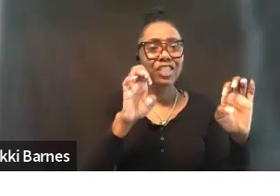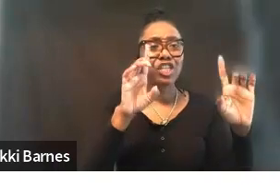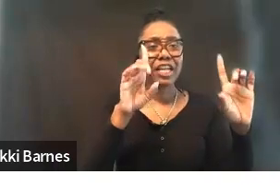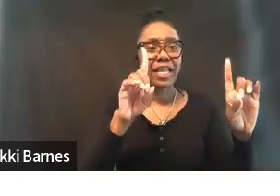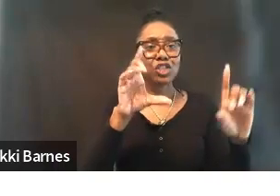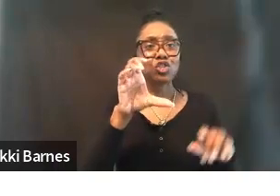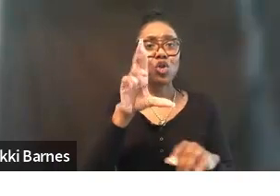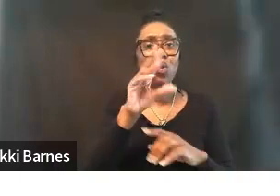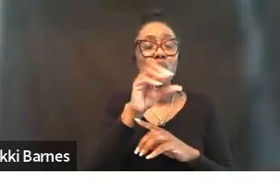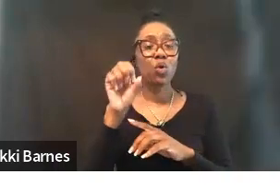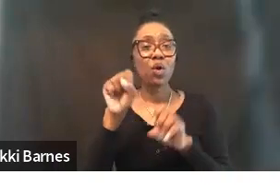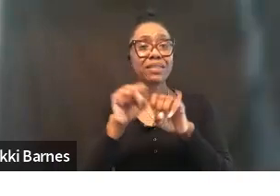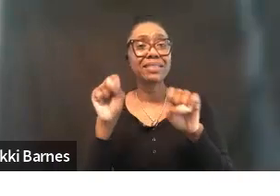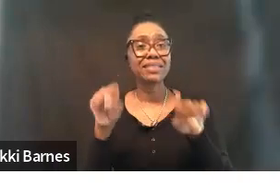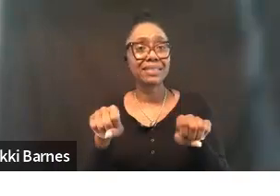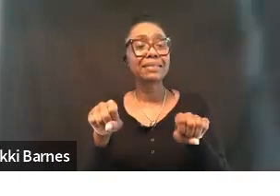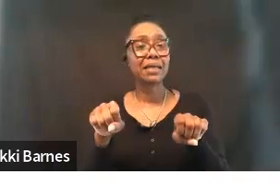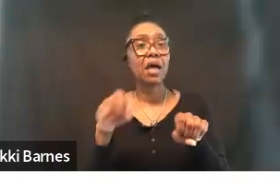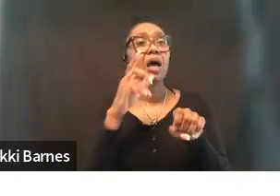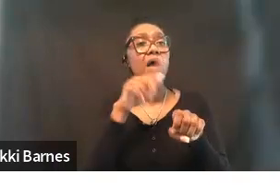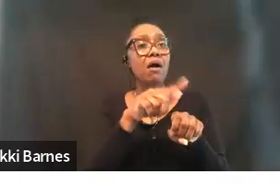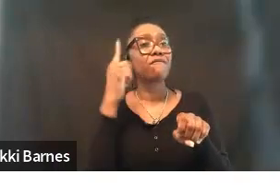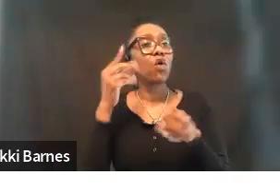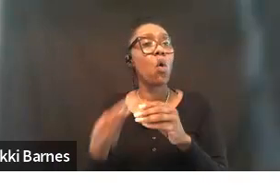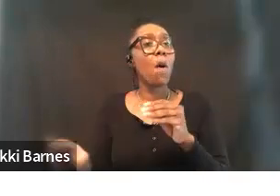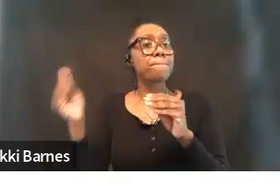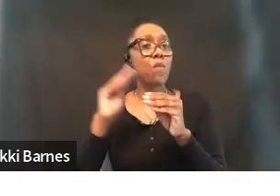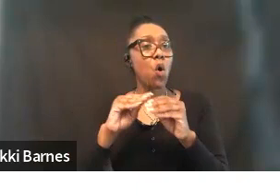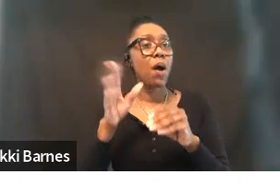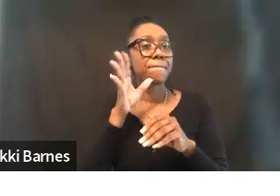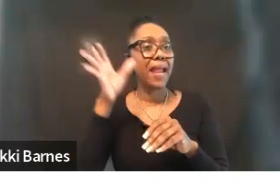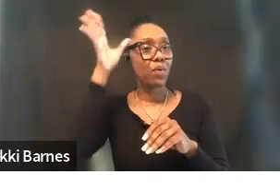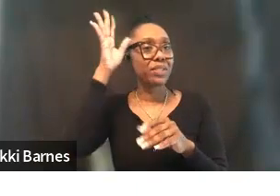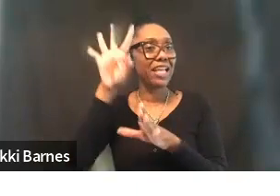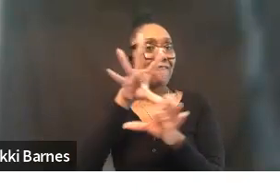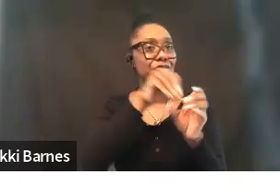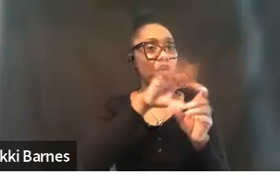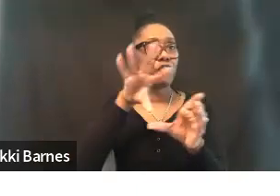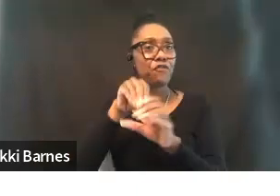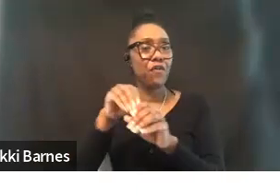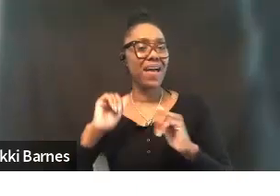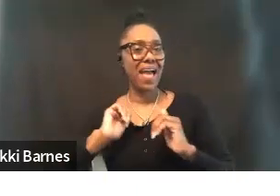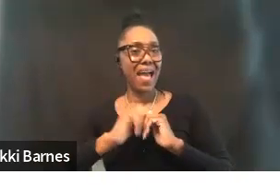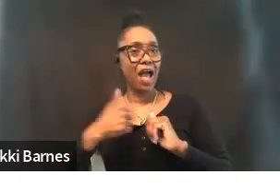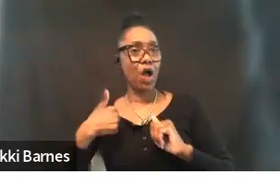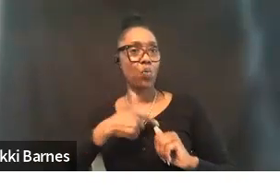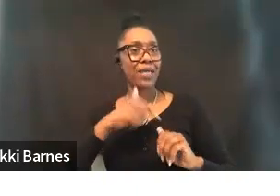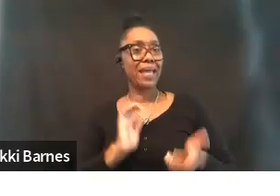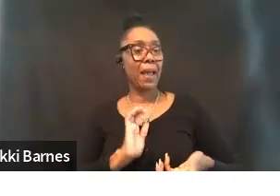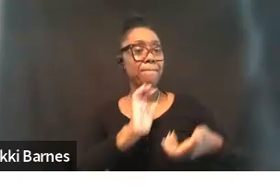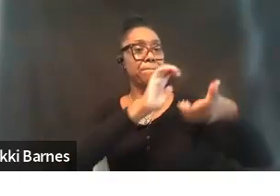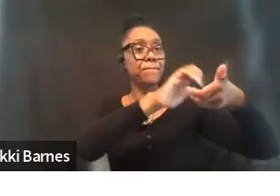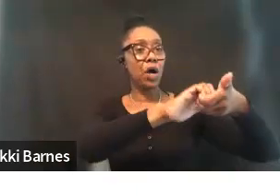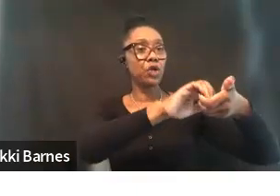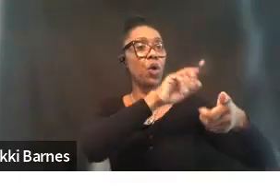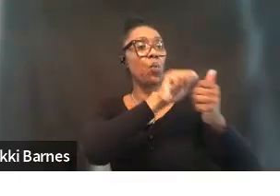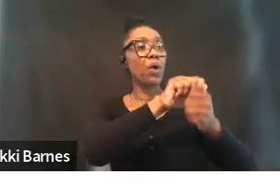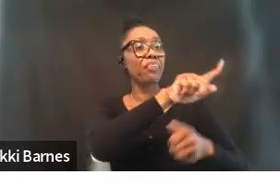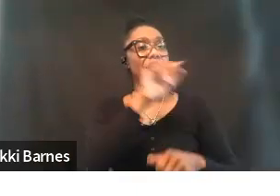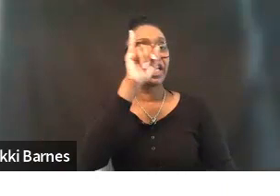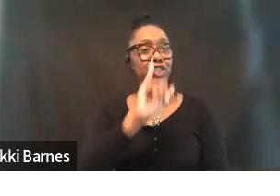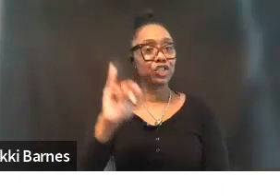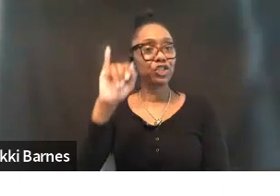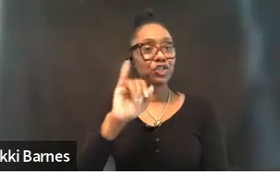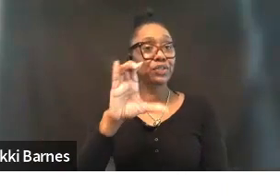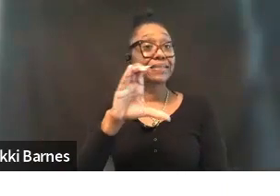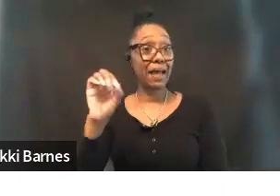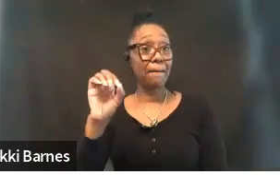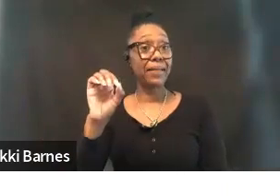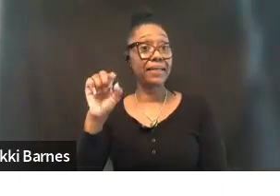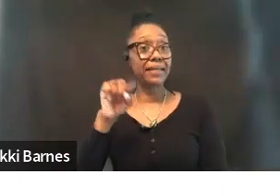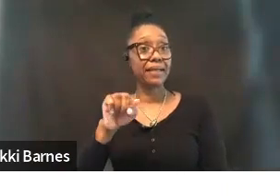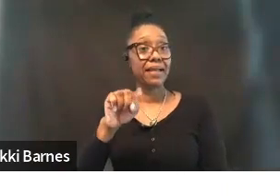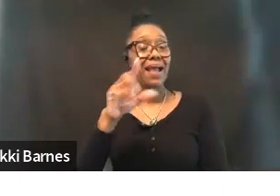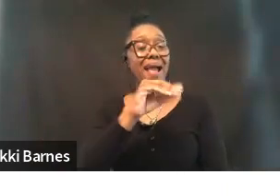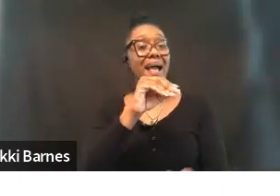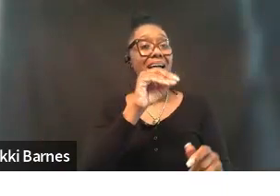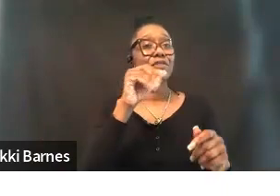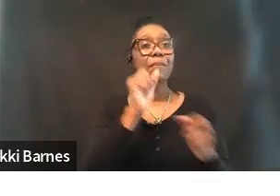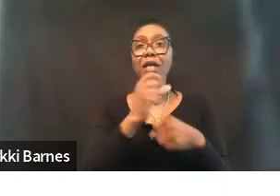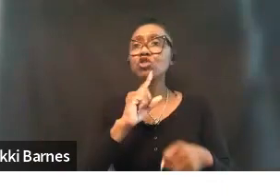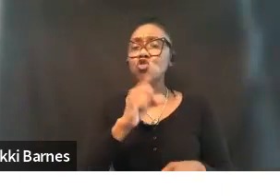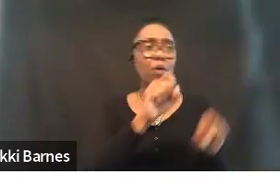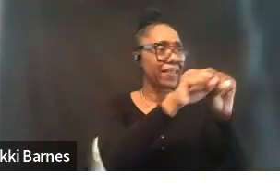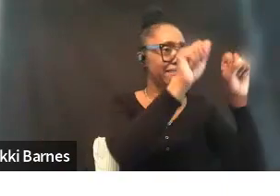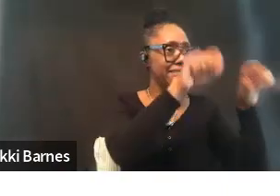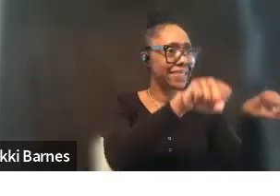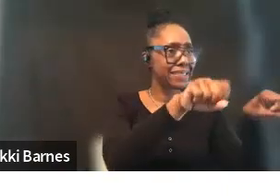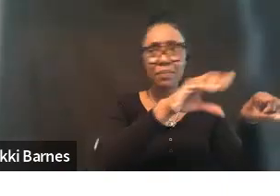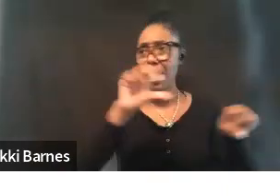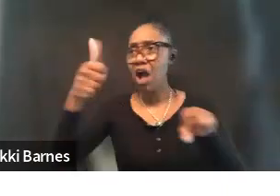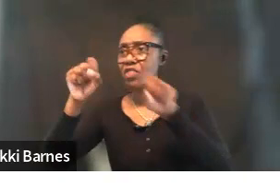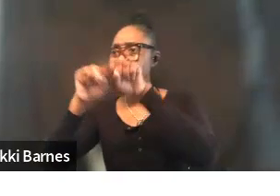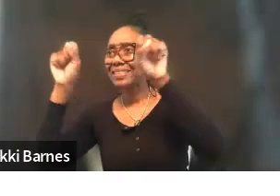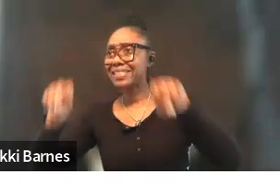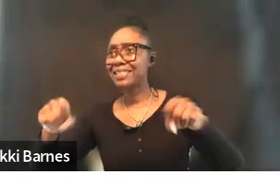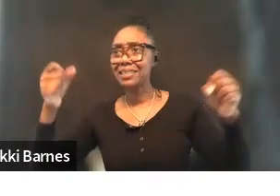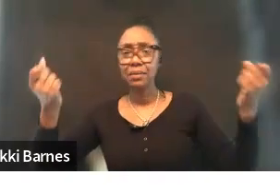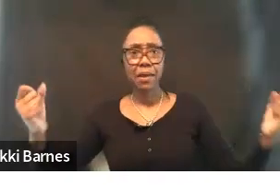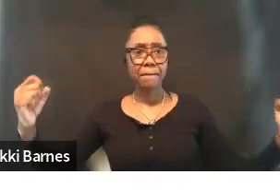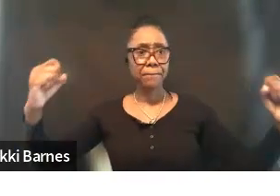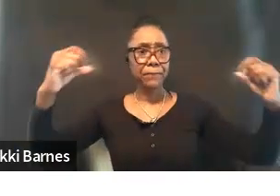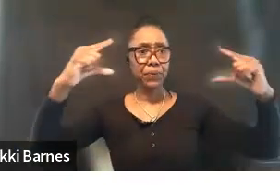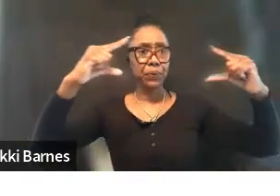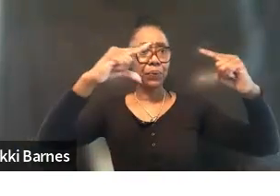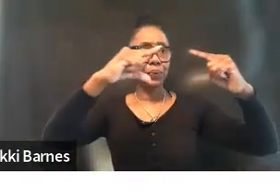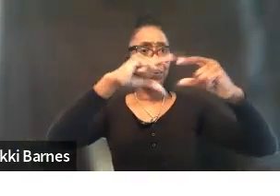But it is also and you'll see a repeat of some of this when we talk about how we can better partner with our managed care partners is also making sure each system understands the other systems and that we all know what everyone else does and does not do and how do we work together.